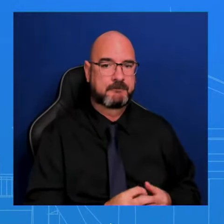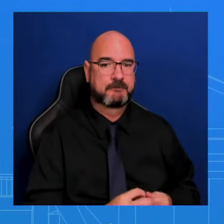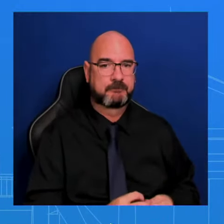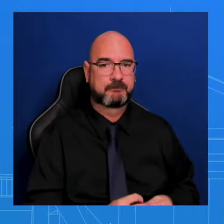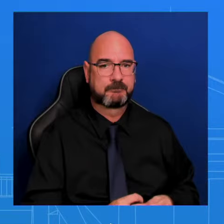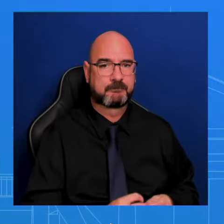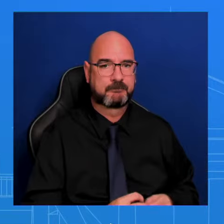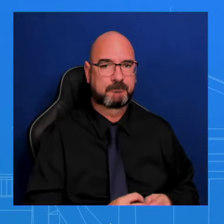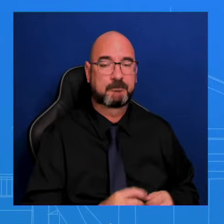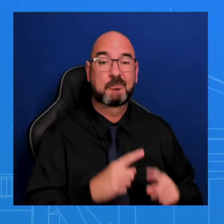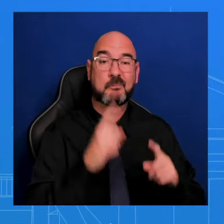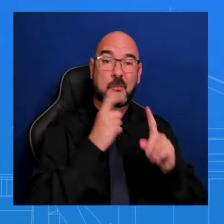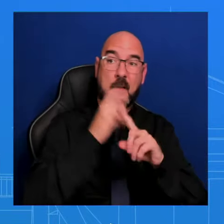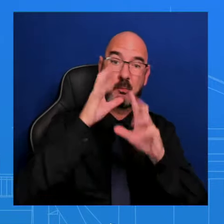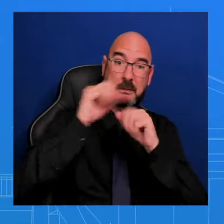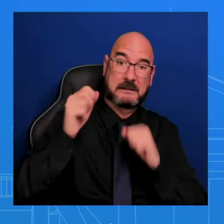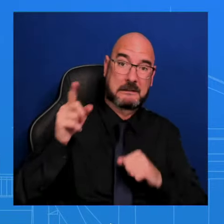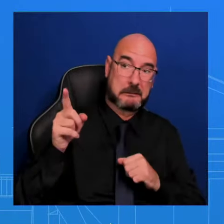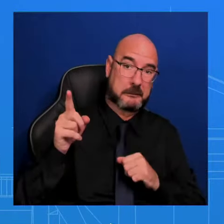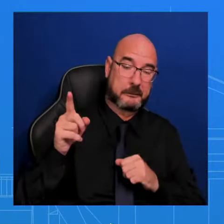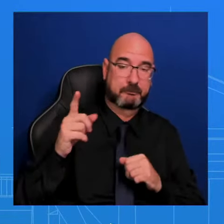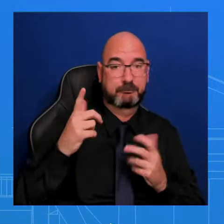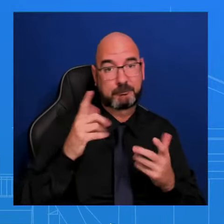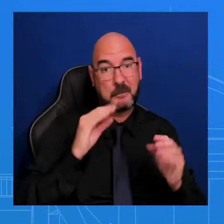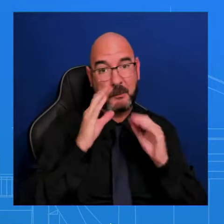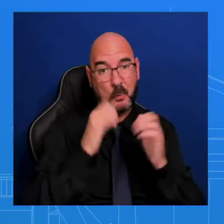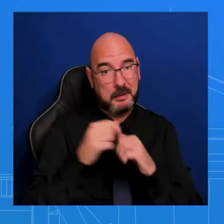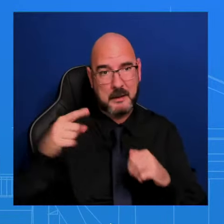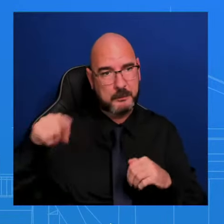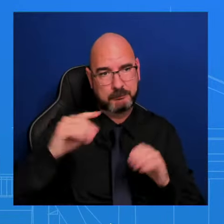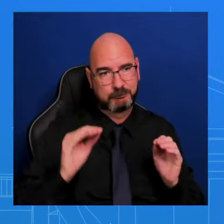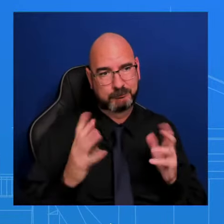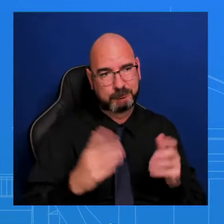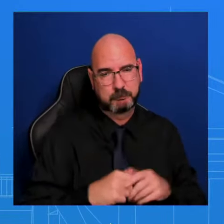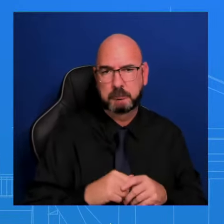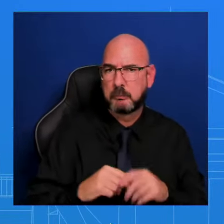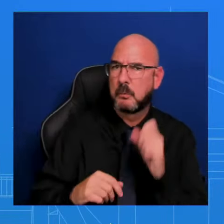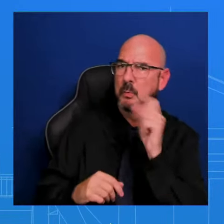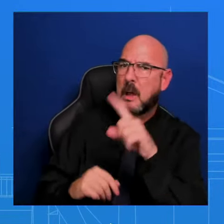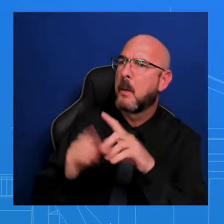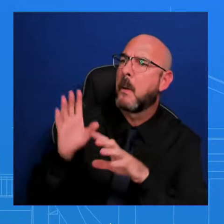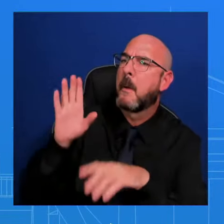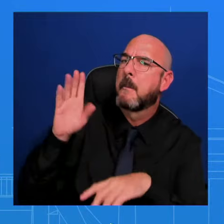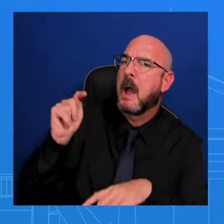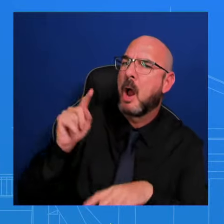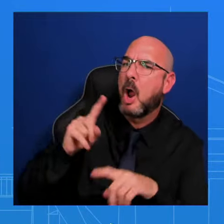to those families. The Press: And how about people in the White House, like who is talking to the families? Ms. Jean-Pierre: I -- I just don't have a -- I don't have specifics.